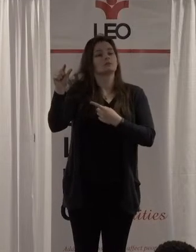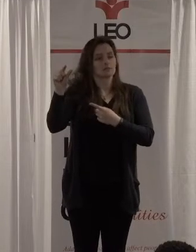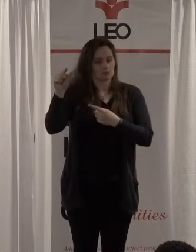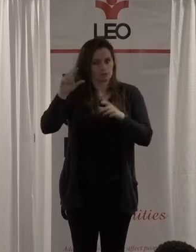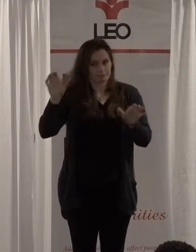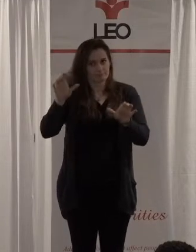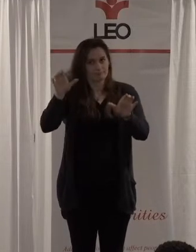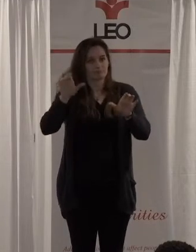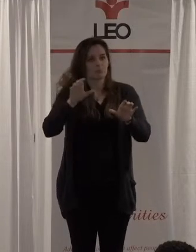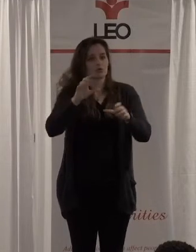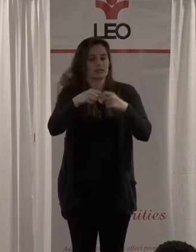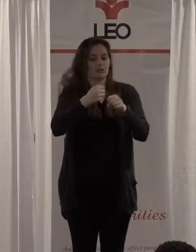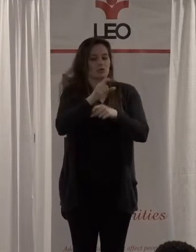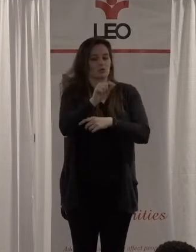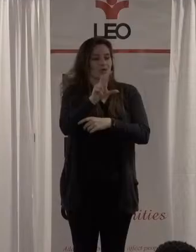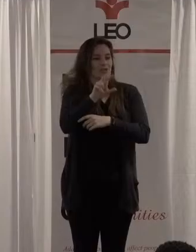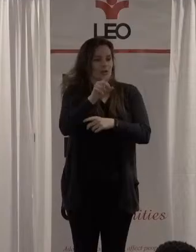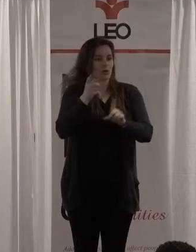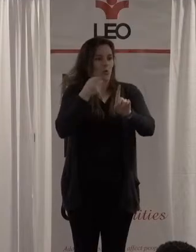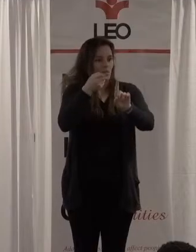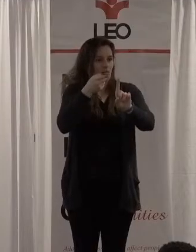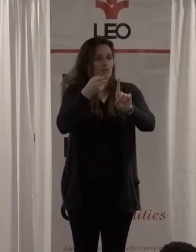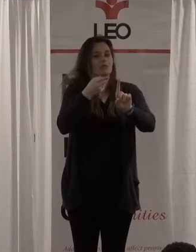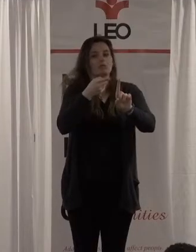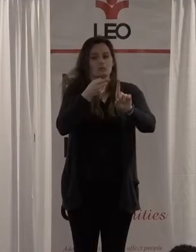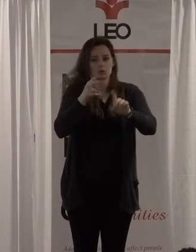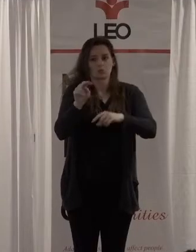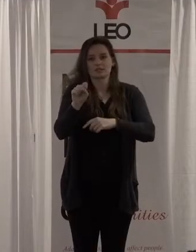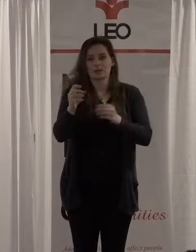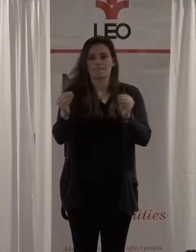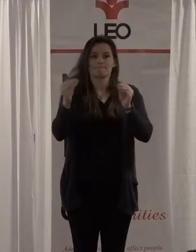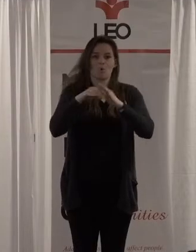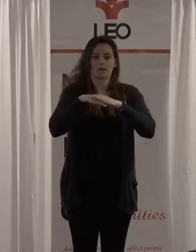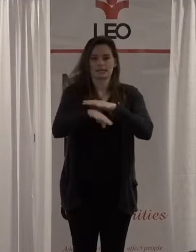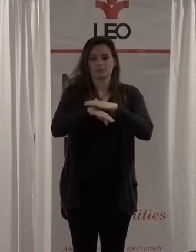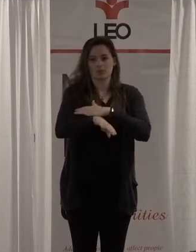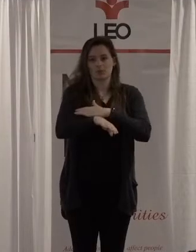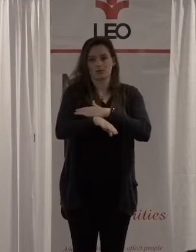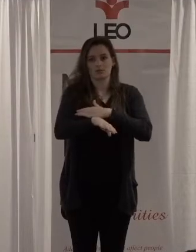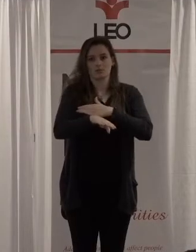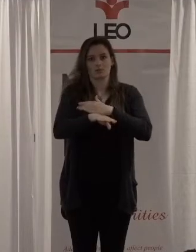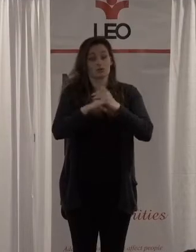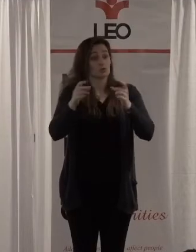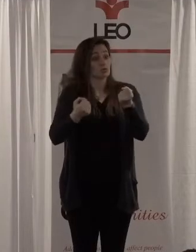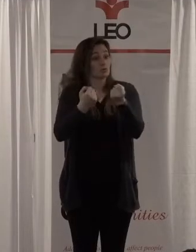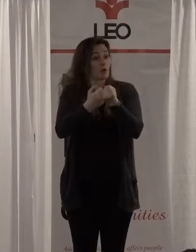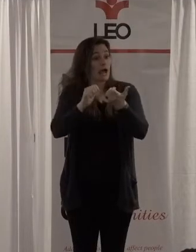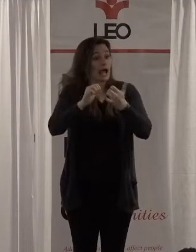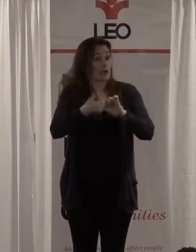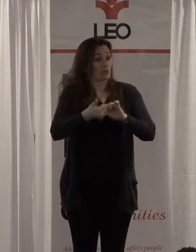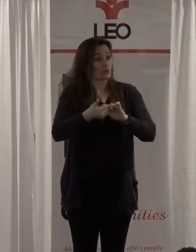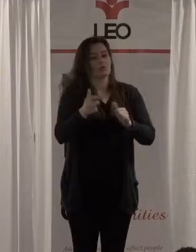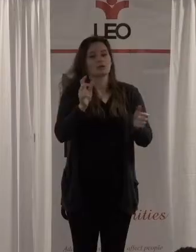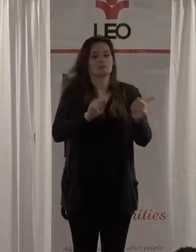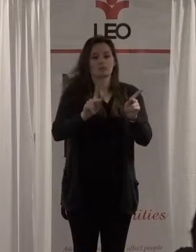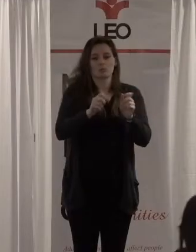FOR A MORE ACCESSIBLE NOVA SCOTIA BY PROVIDING PERSONS WITH DISABILITIES WITH EQUITABLE ACCESS TO PROGRAMS,